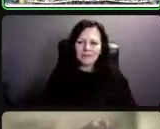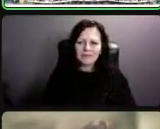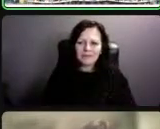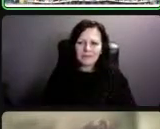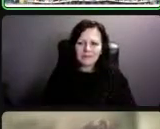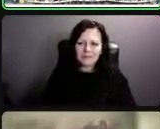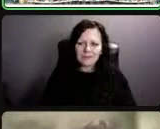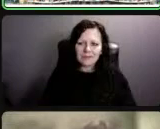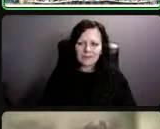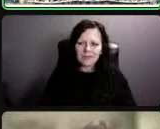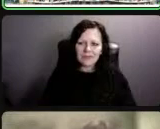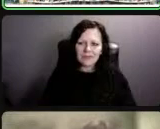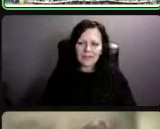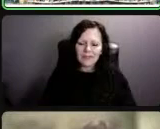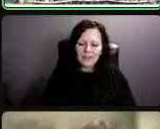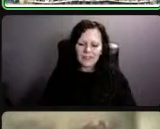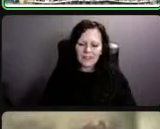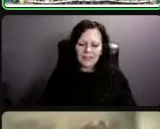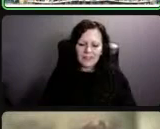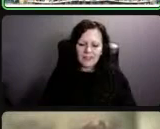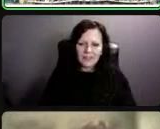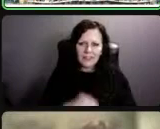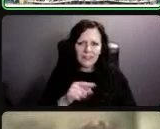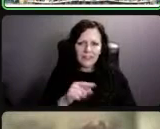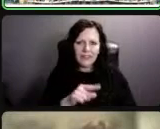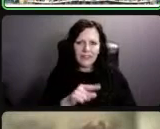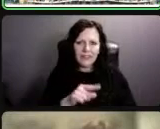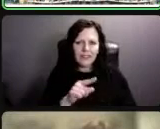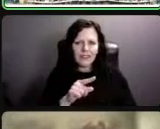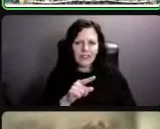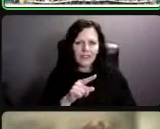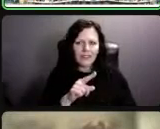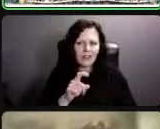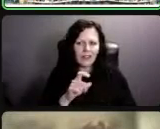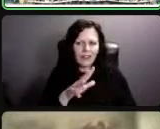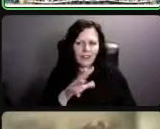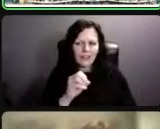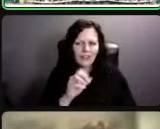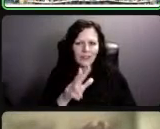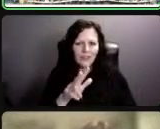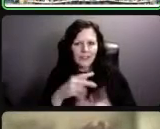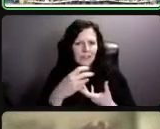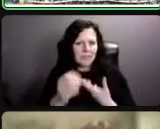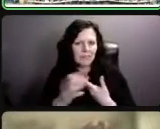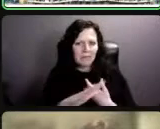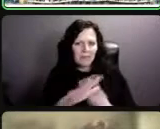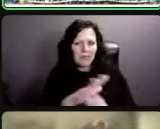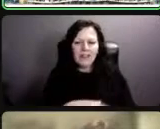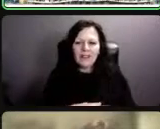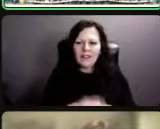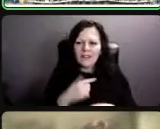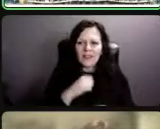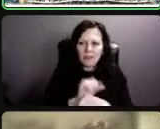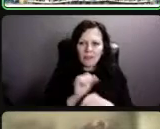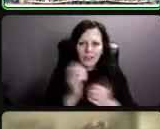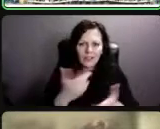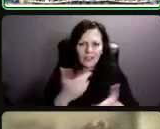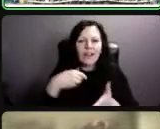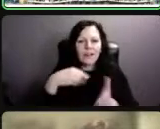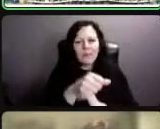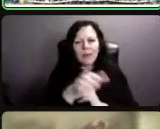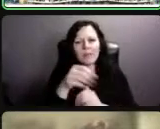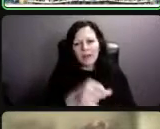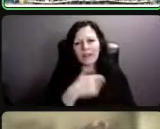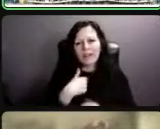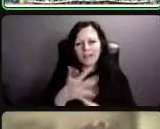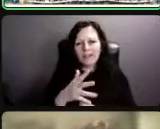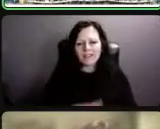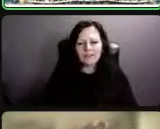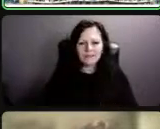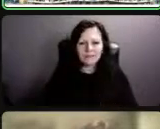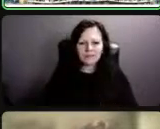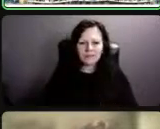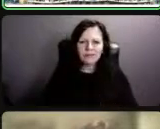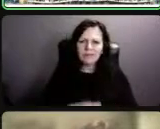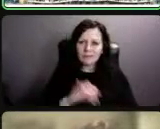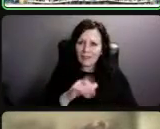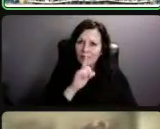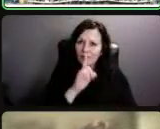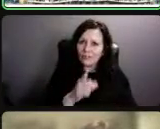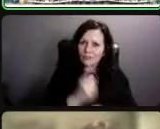I HAVE DEVELOPED NOW I'M